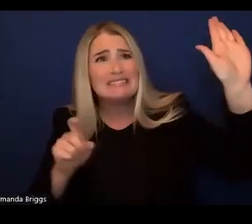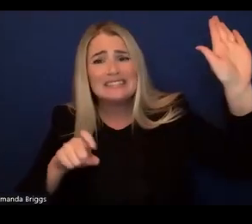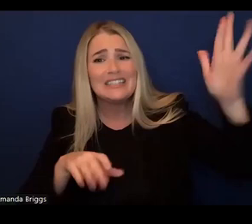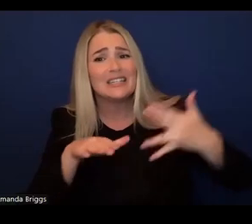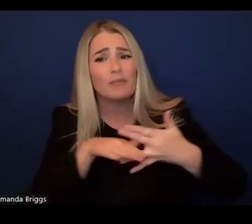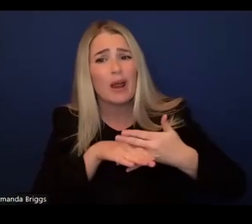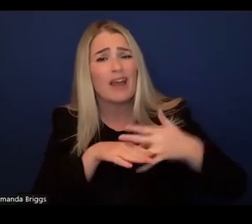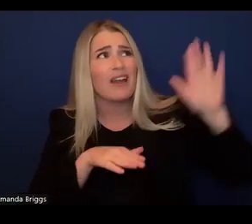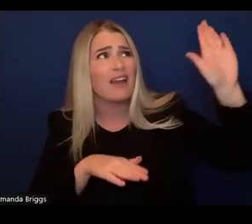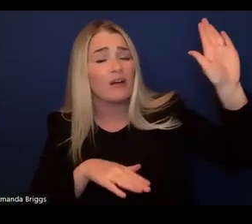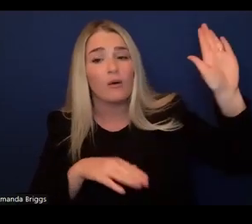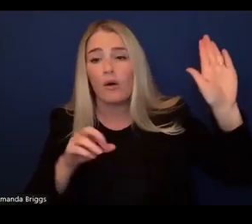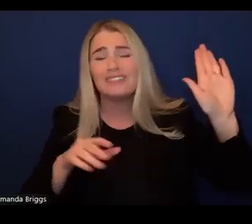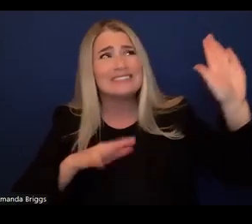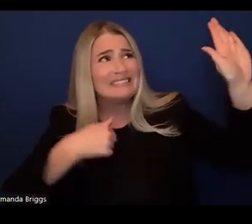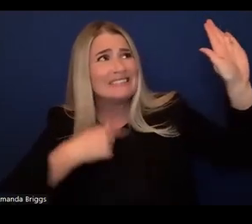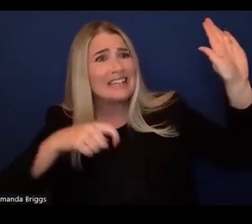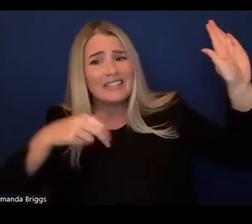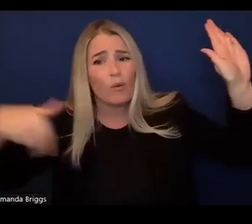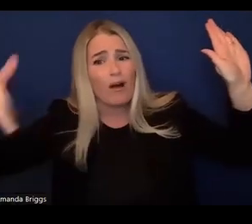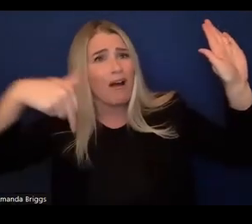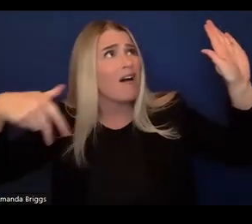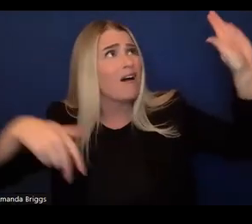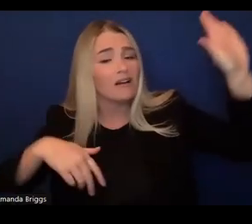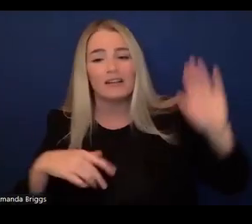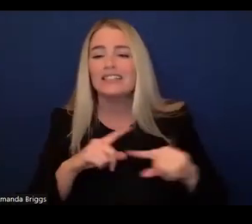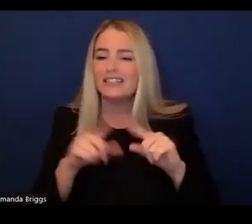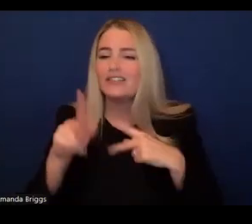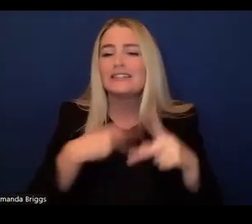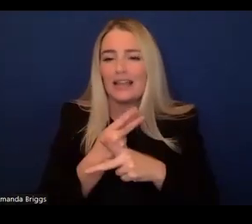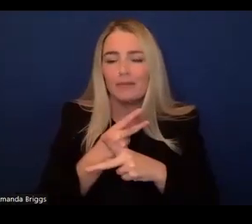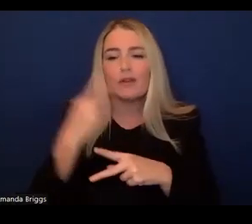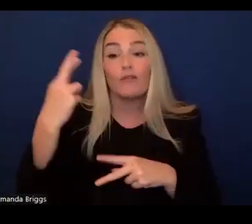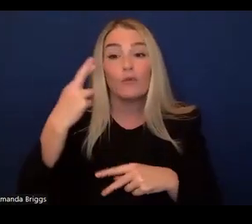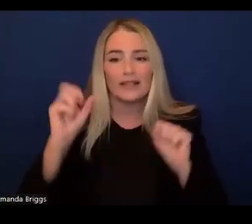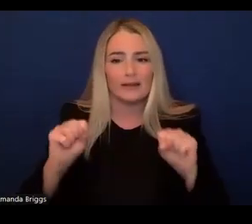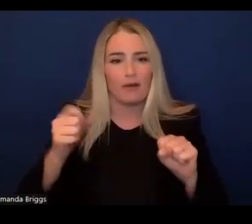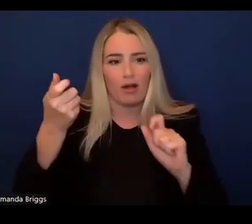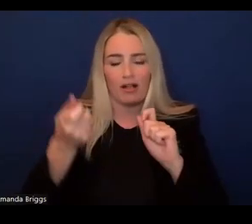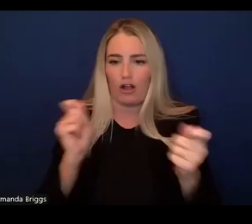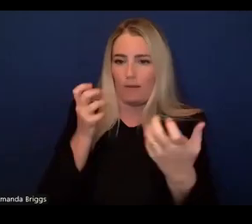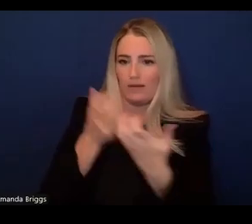taking a walk. There's different types of reasonable accommodations that can be provided.